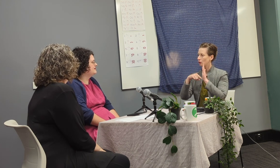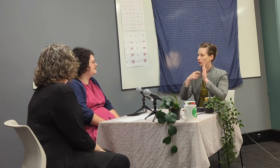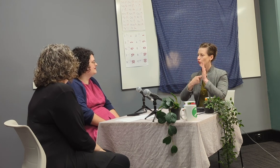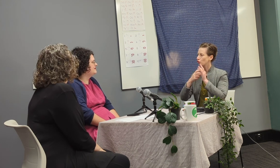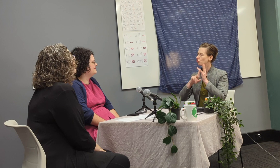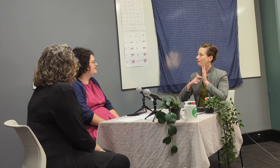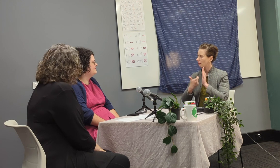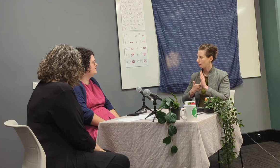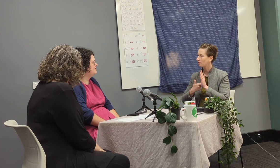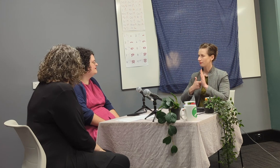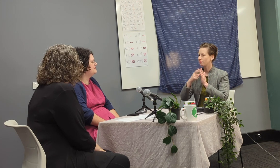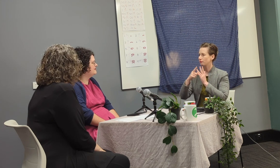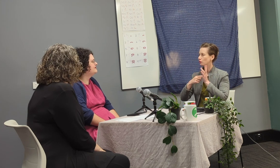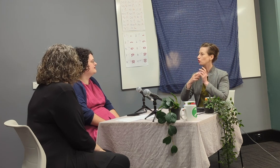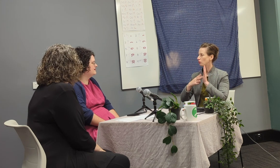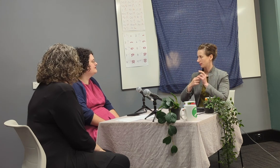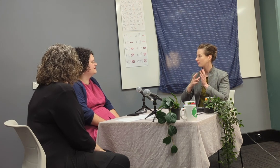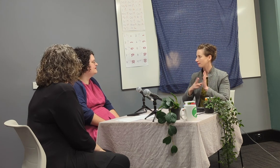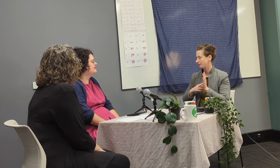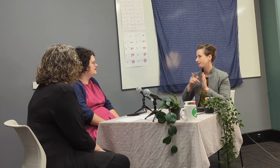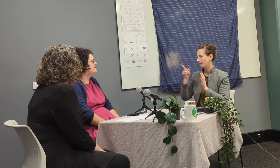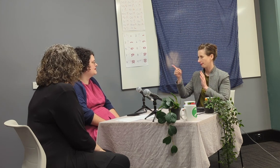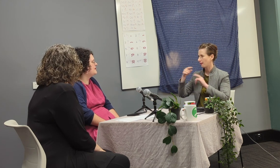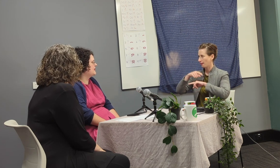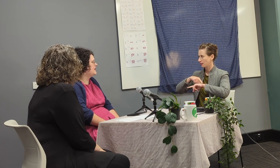That was under Professor Trevor Johnston.